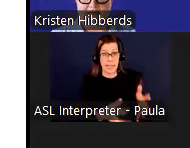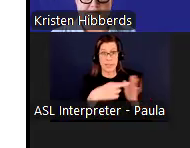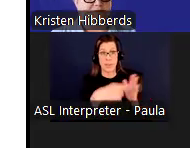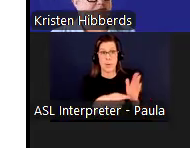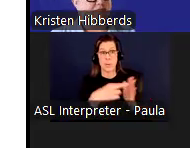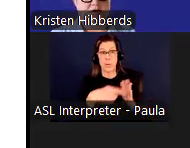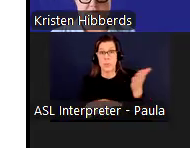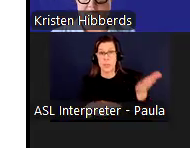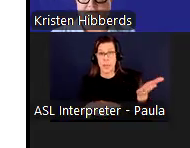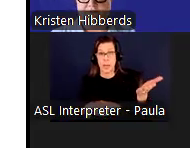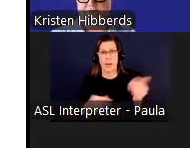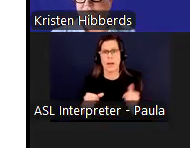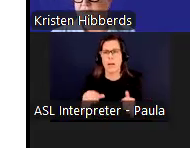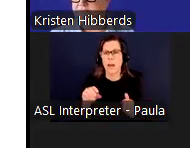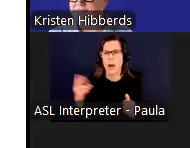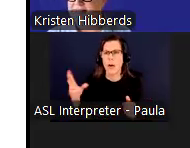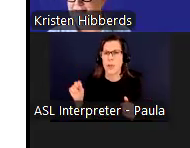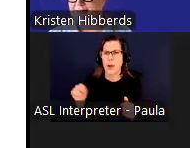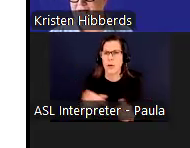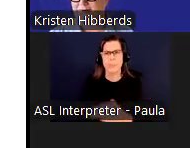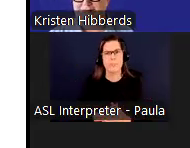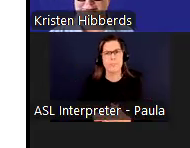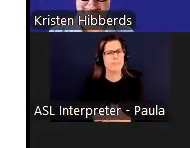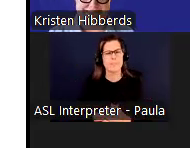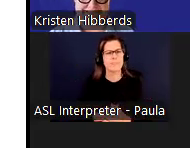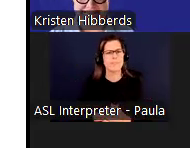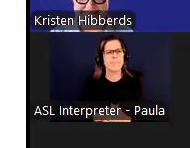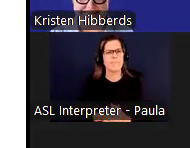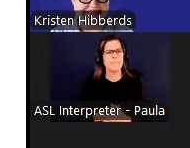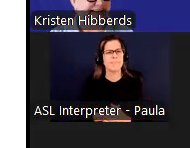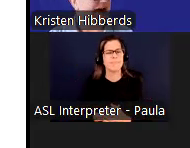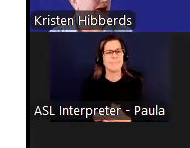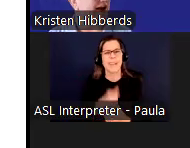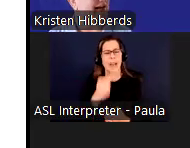How? Oh, no, just kidding, I'm not going to. All right.